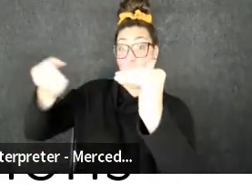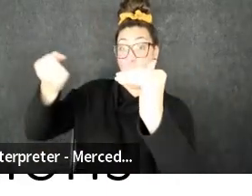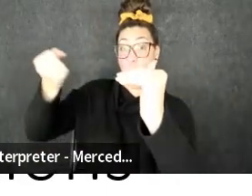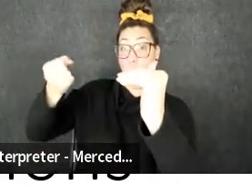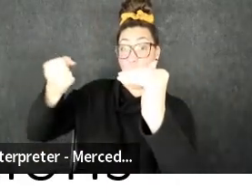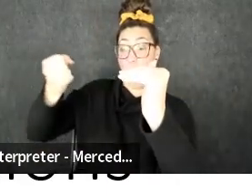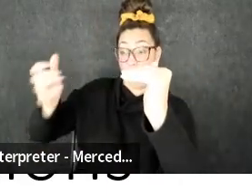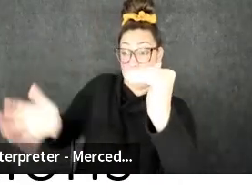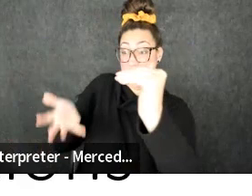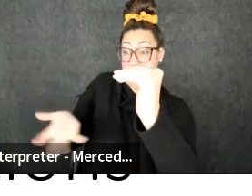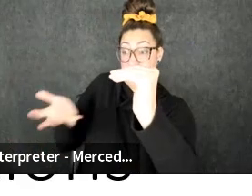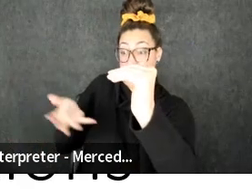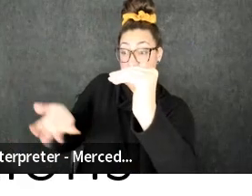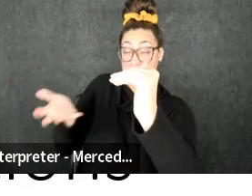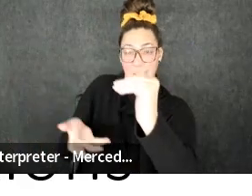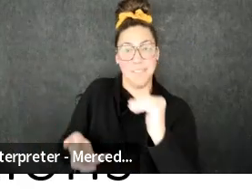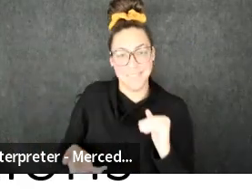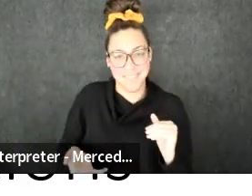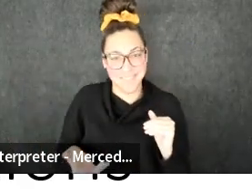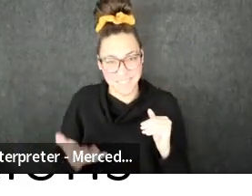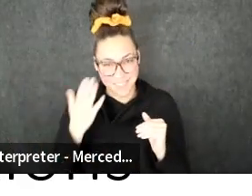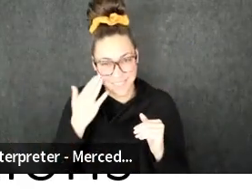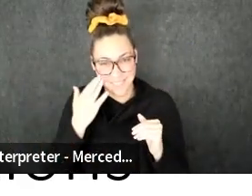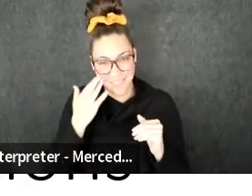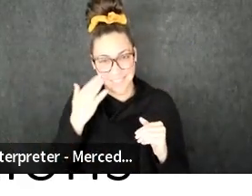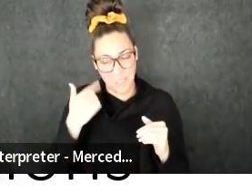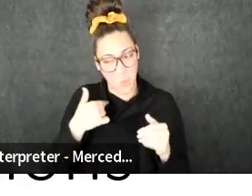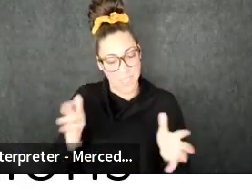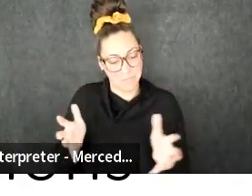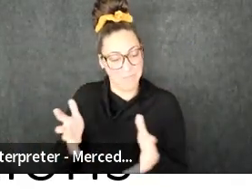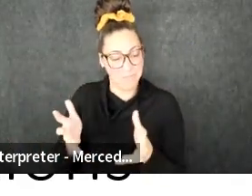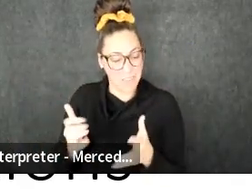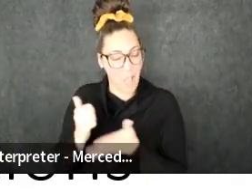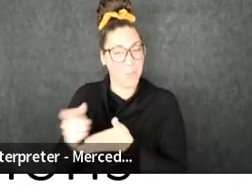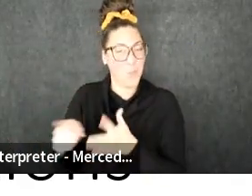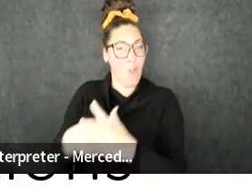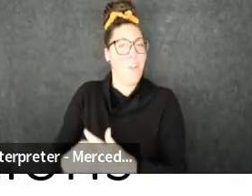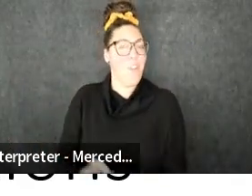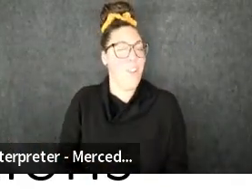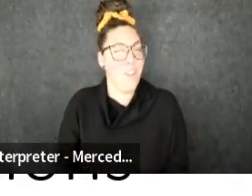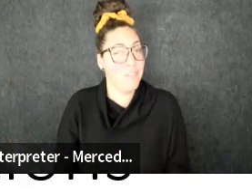somebody believing in them can help them start to believe in themselves. And so that's that's a really good point, Michel.